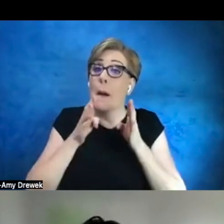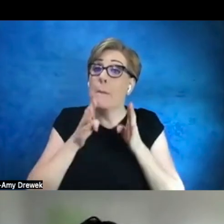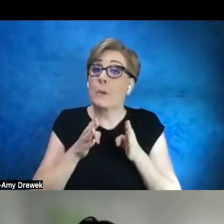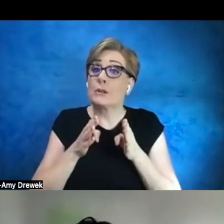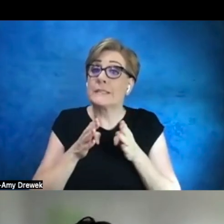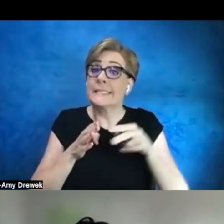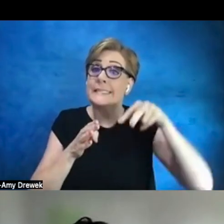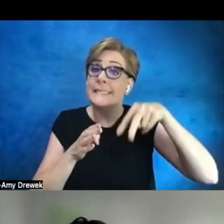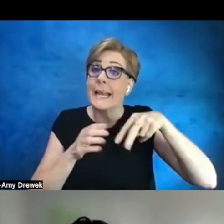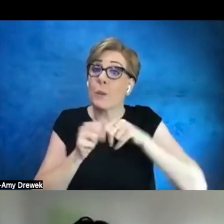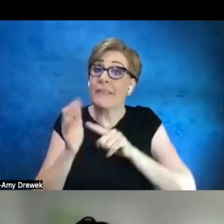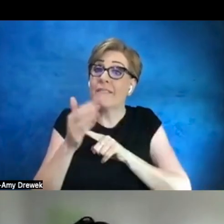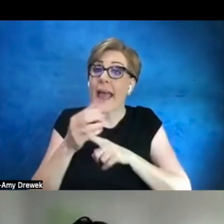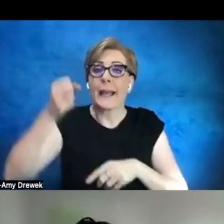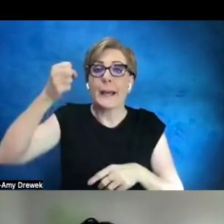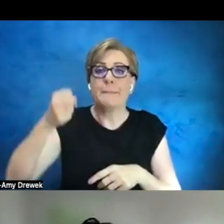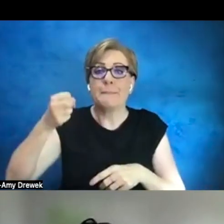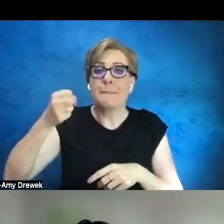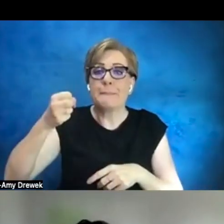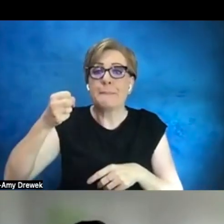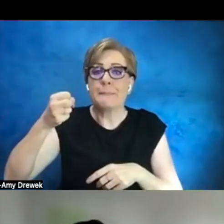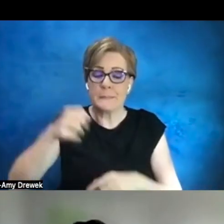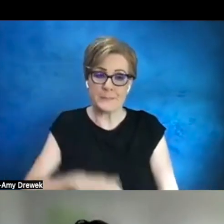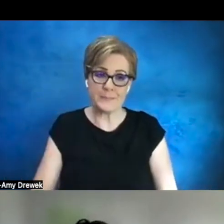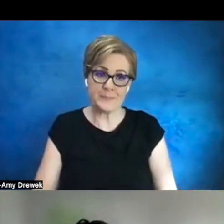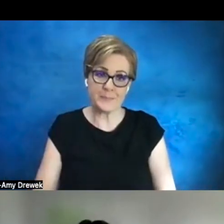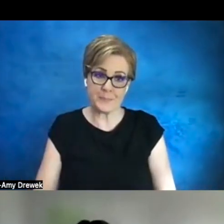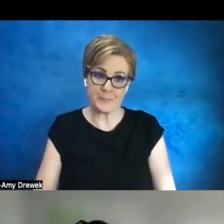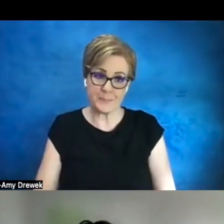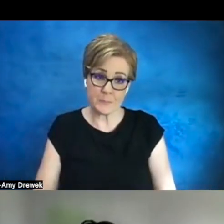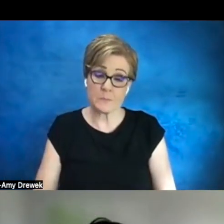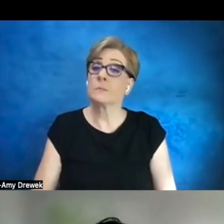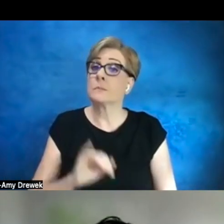tiny little mountain or hill. But job shadowing is a very